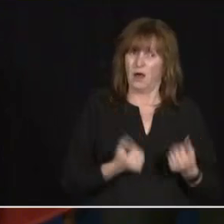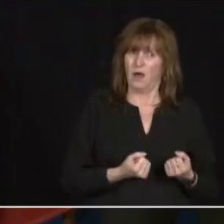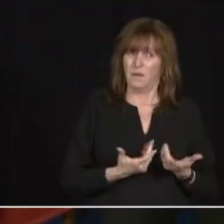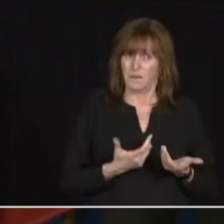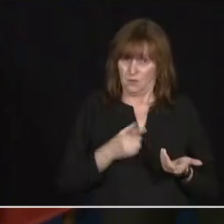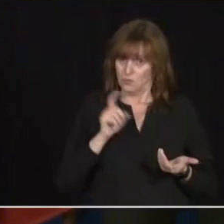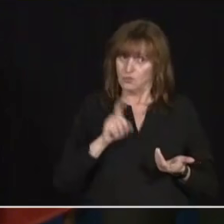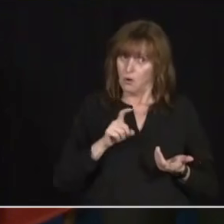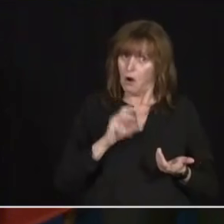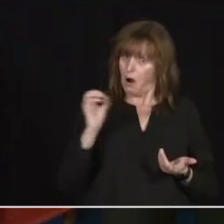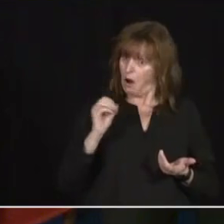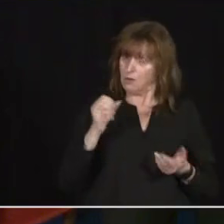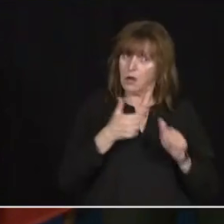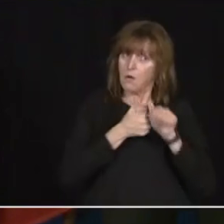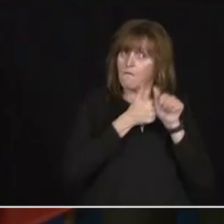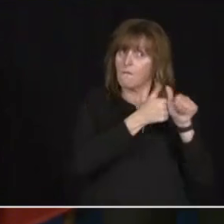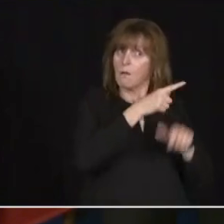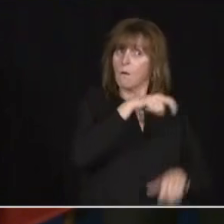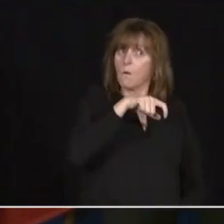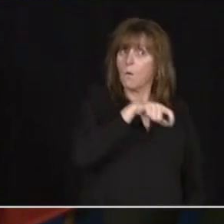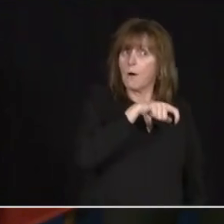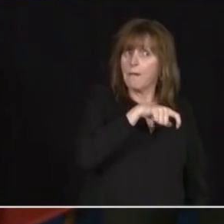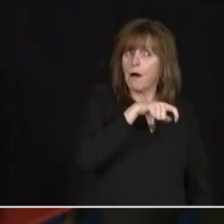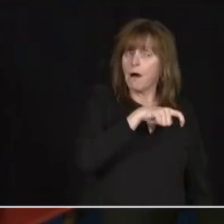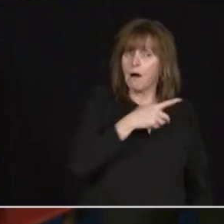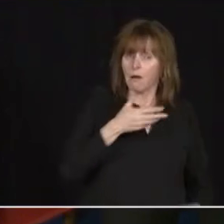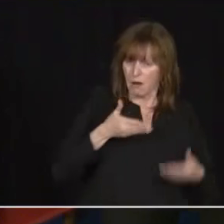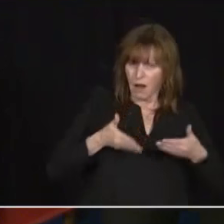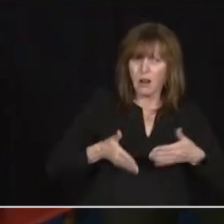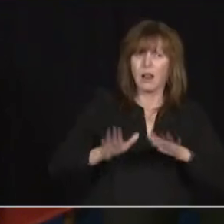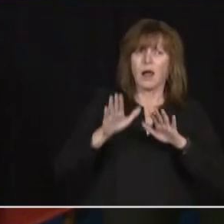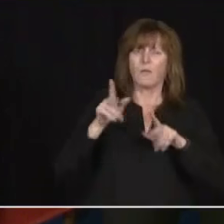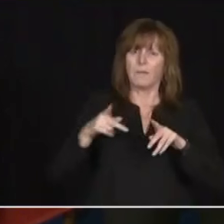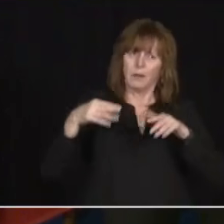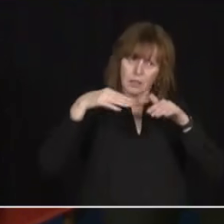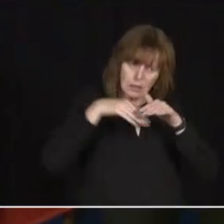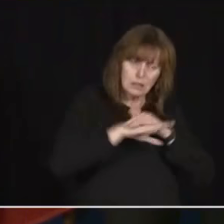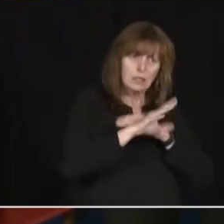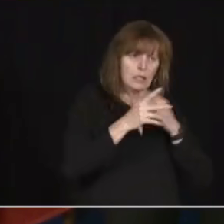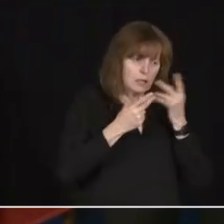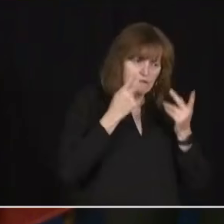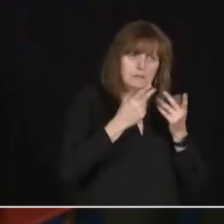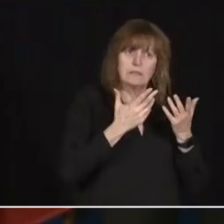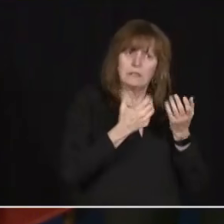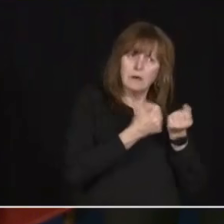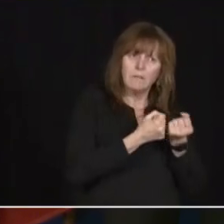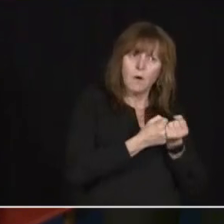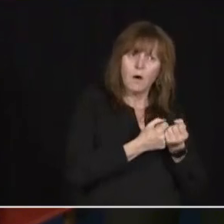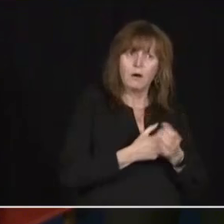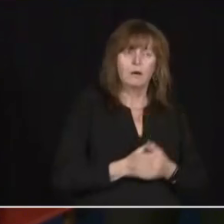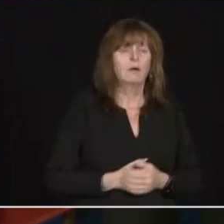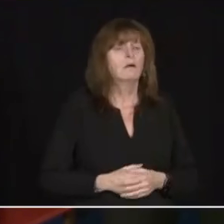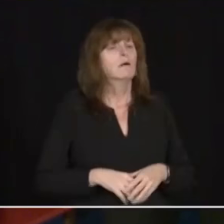Ontario follow Quebec and allow families to be with and care for their families?